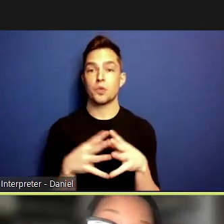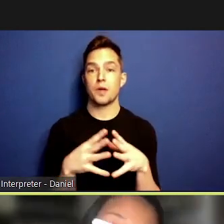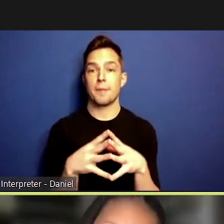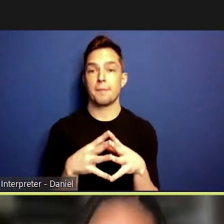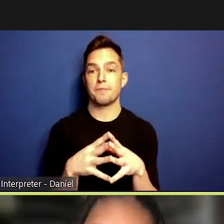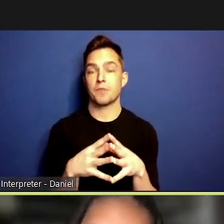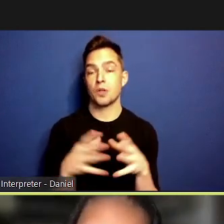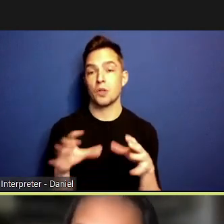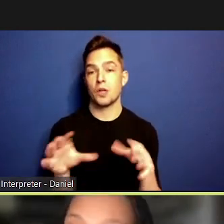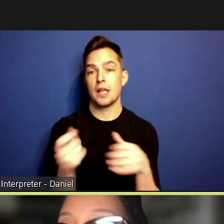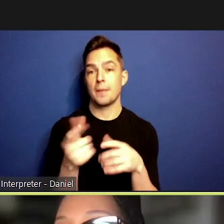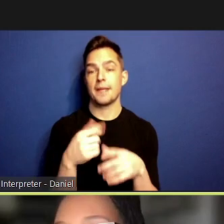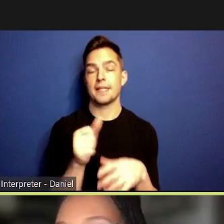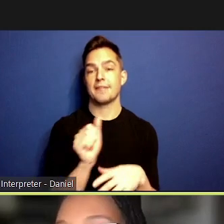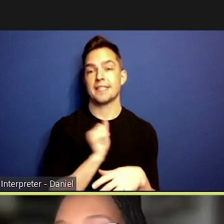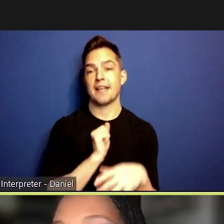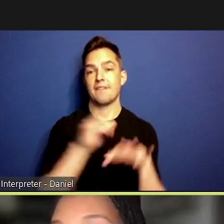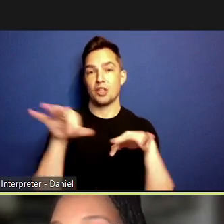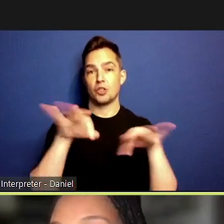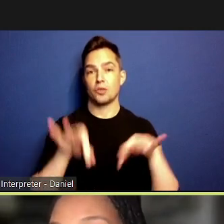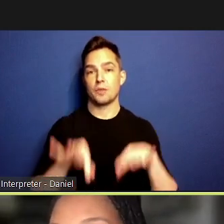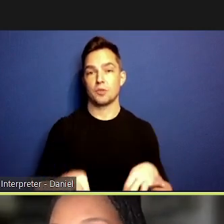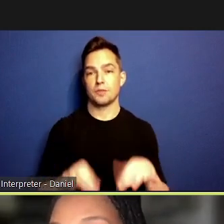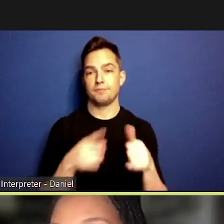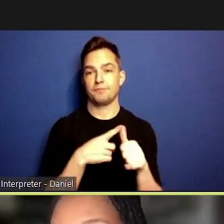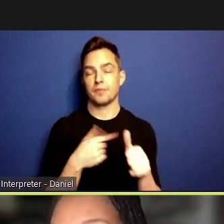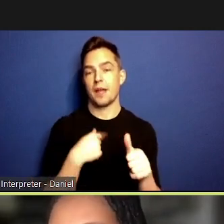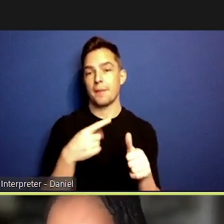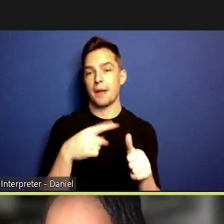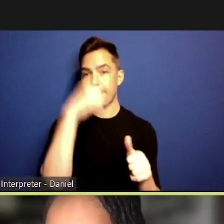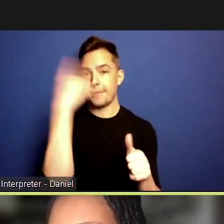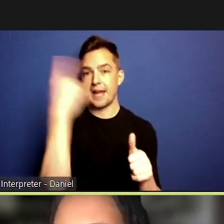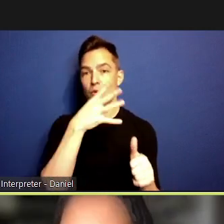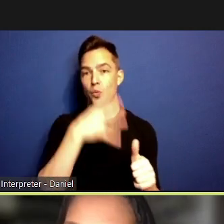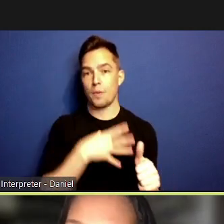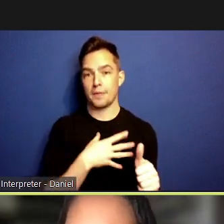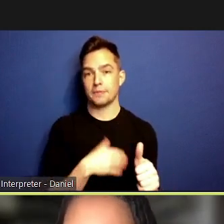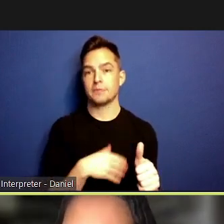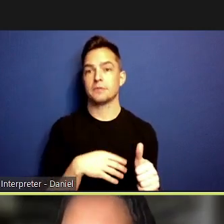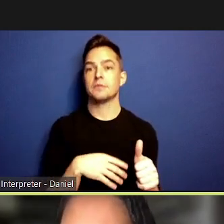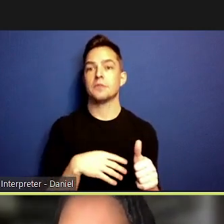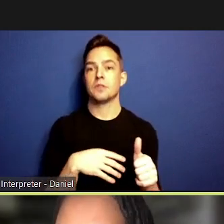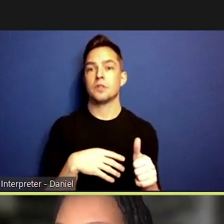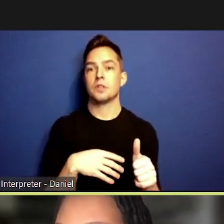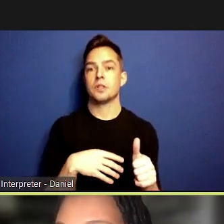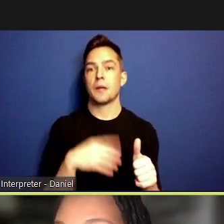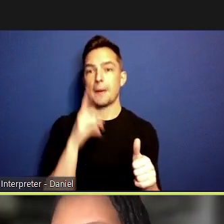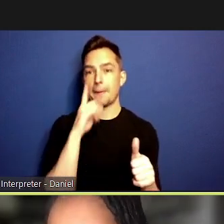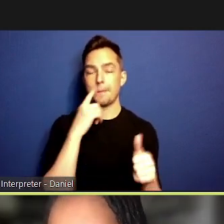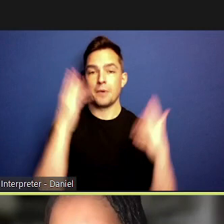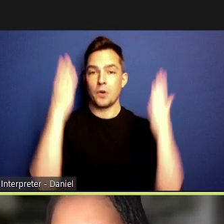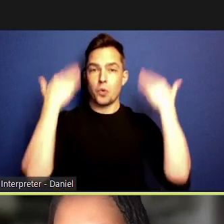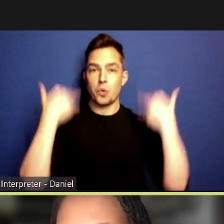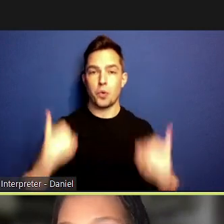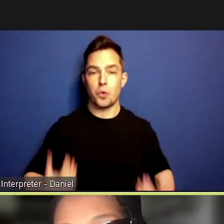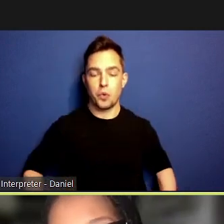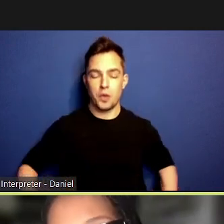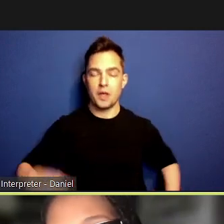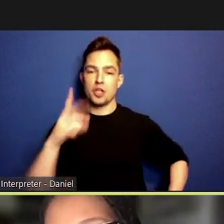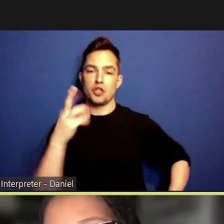self-description. So I am a black woman with a waist lens, dreadlocks that is colored in